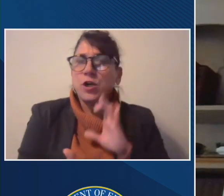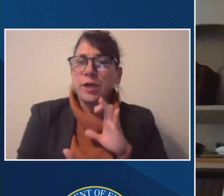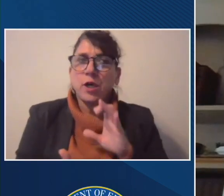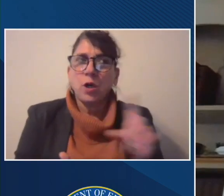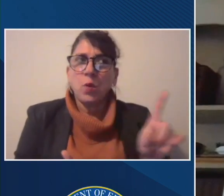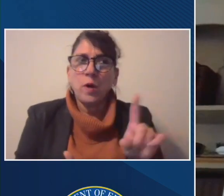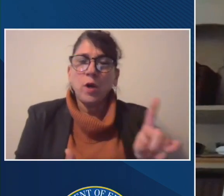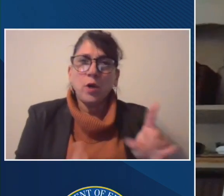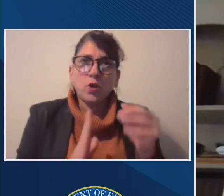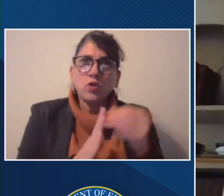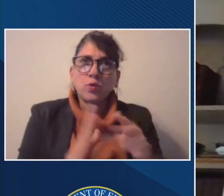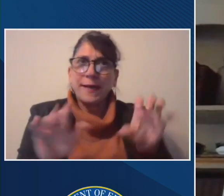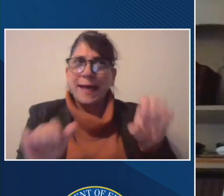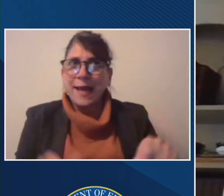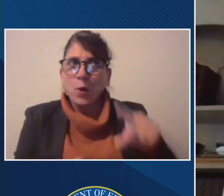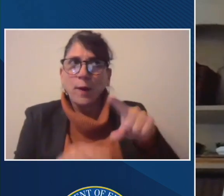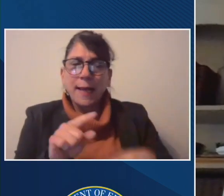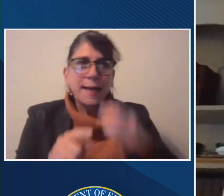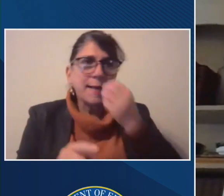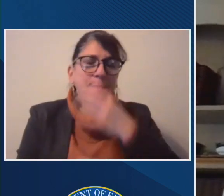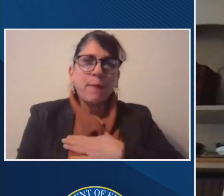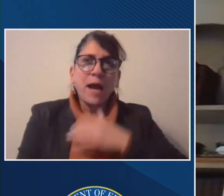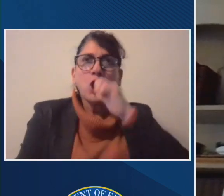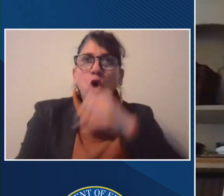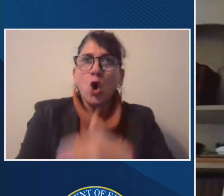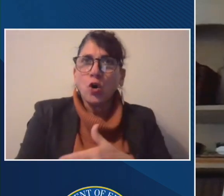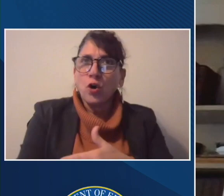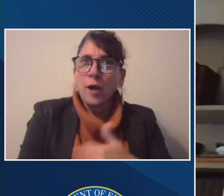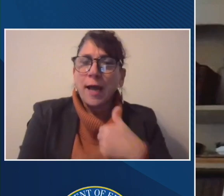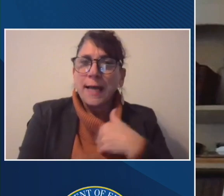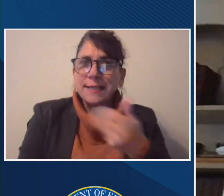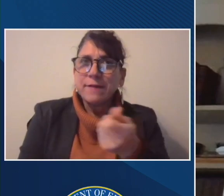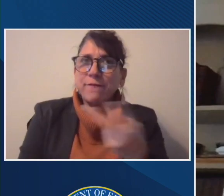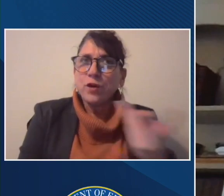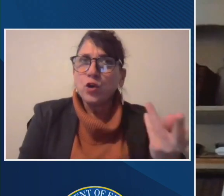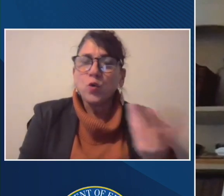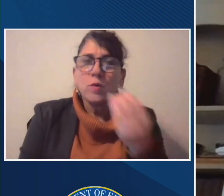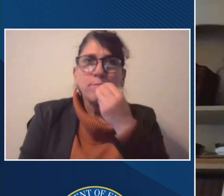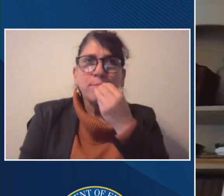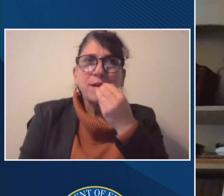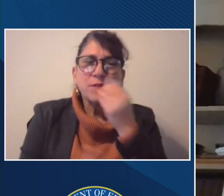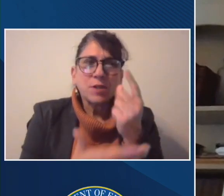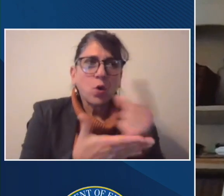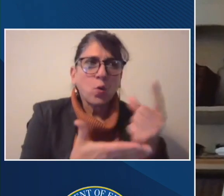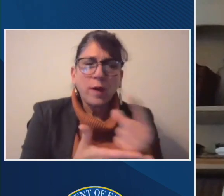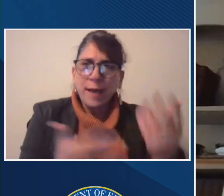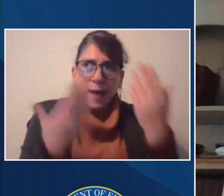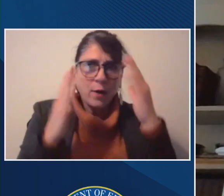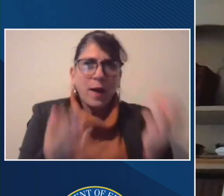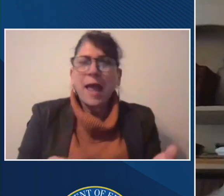not eat. Like, I know my daughter's has a couple of meals a week or I don't know how many, we bought so many meals she can go